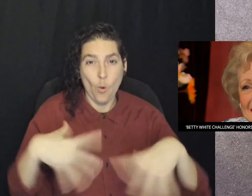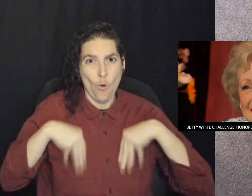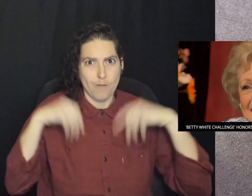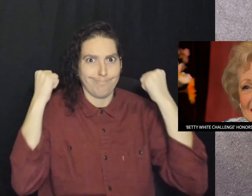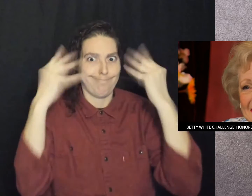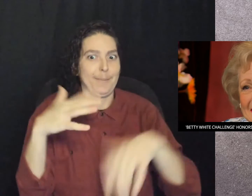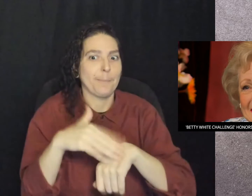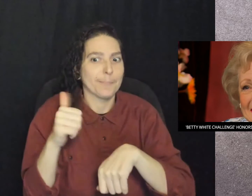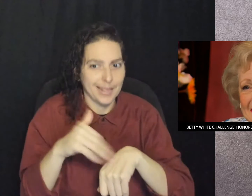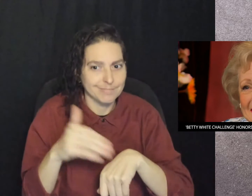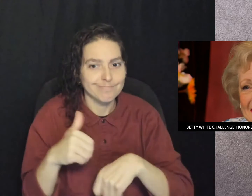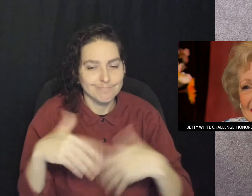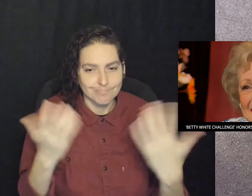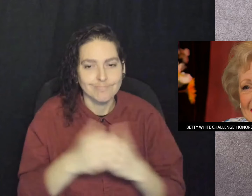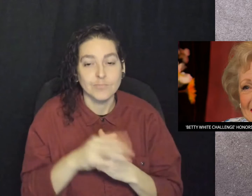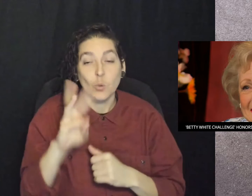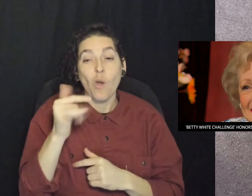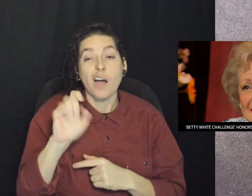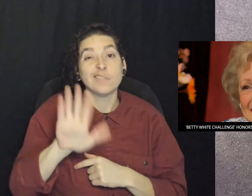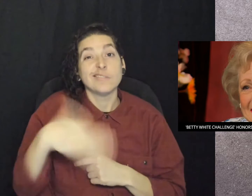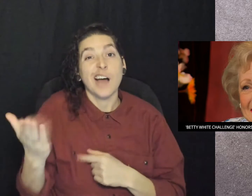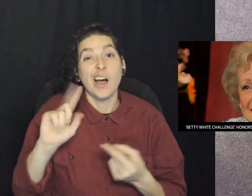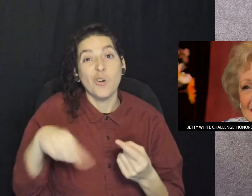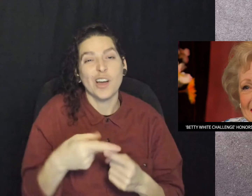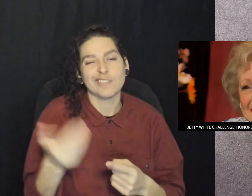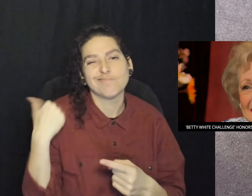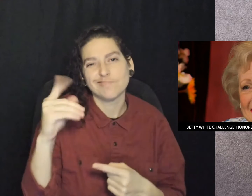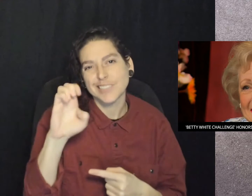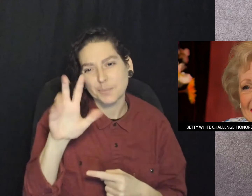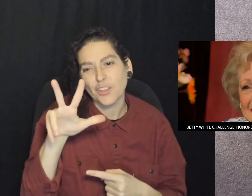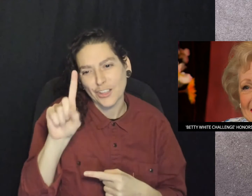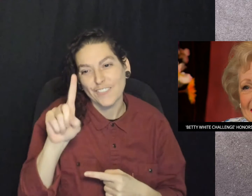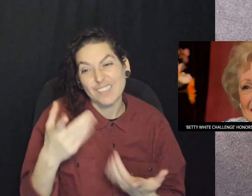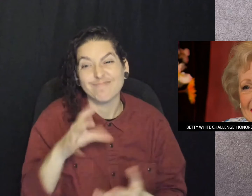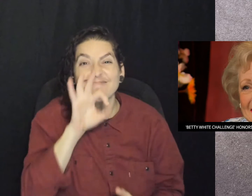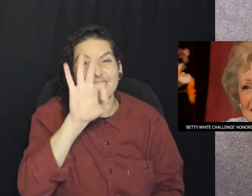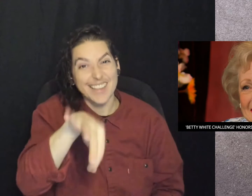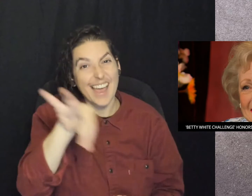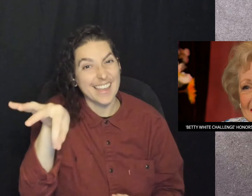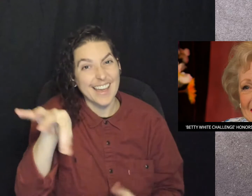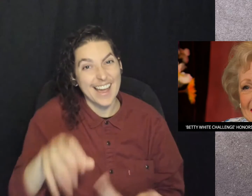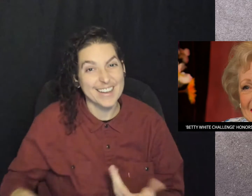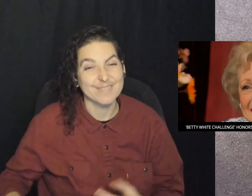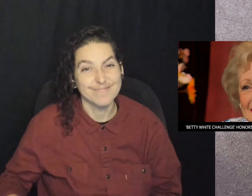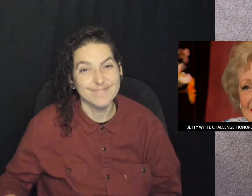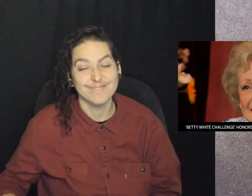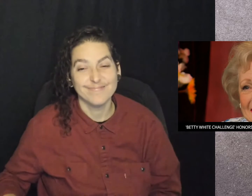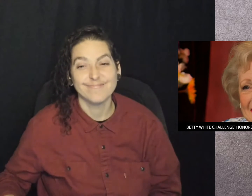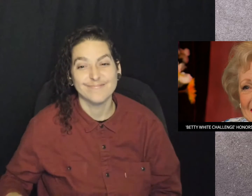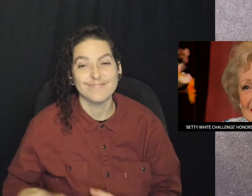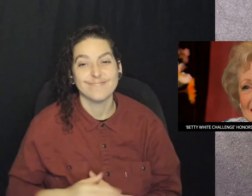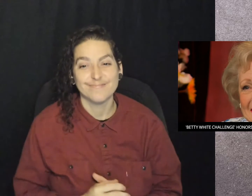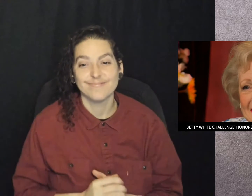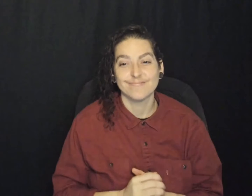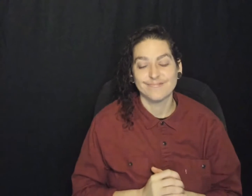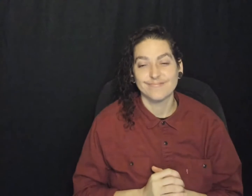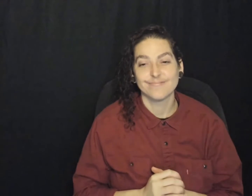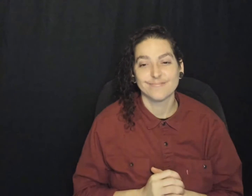animals and had many many pets of her own white died on December 31 at 99 years old